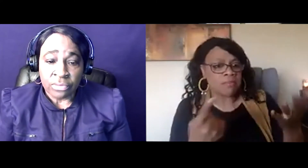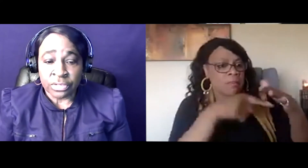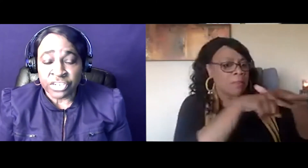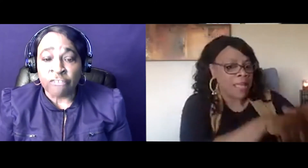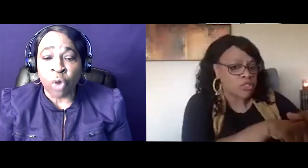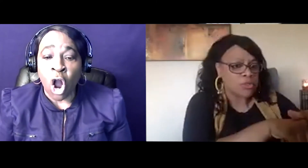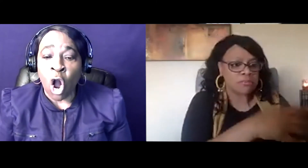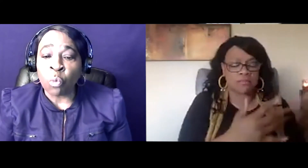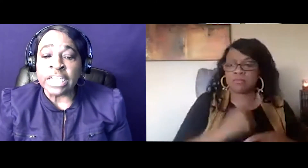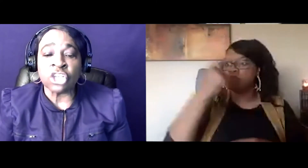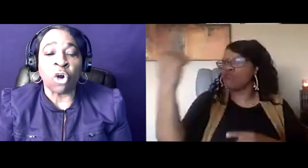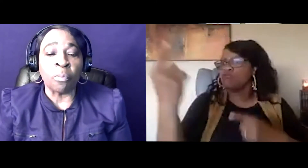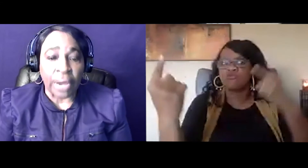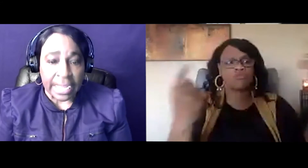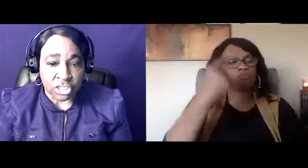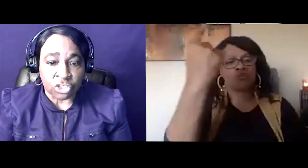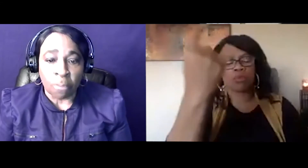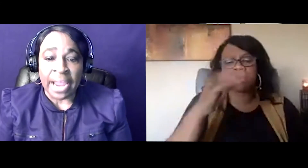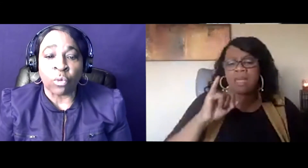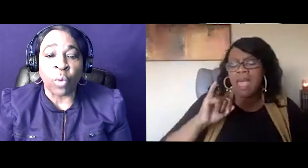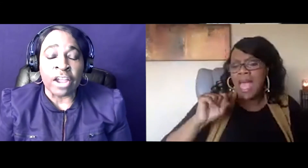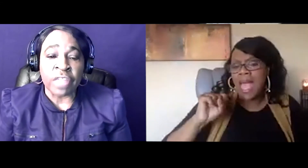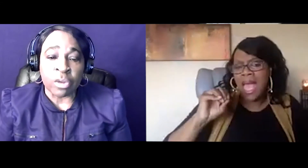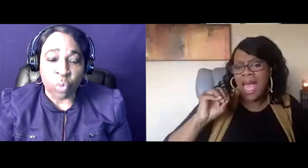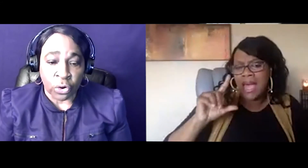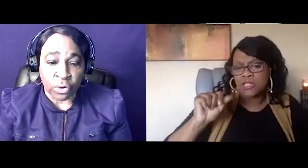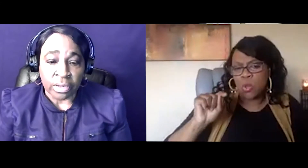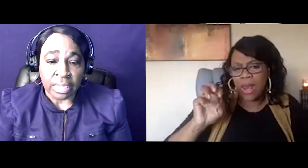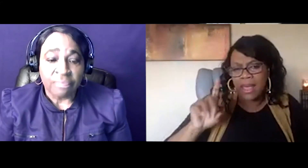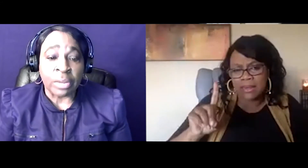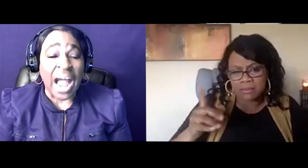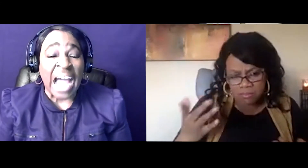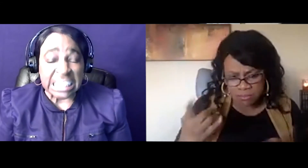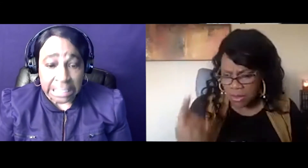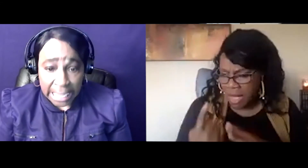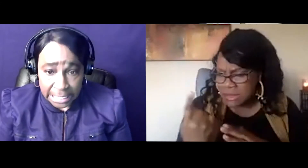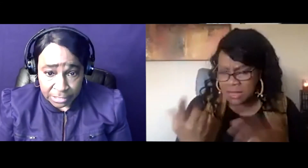the deaf were always oppressed, no matter where they were. They were isolated